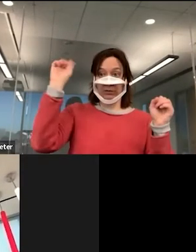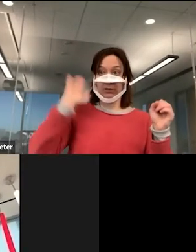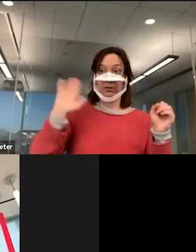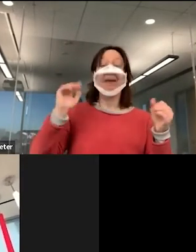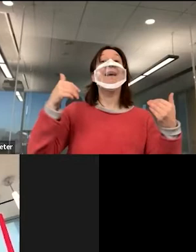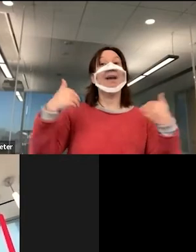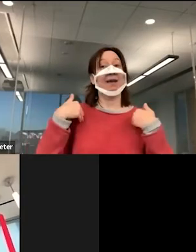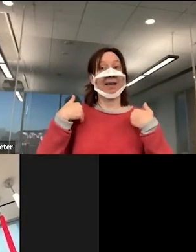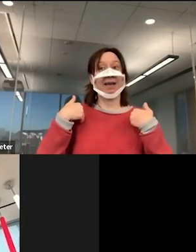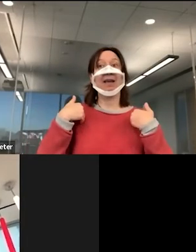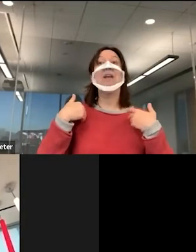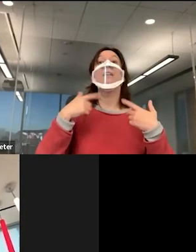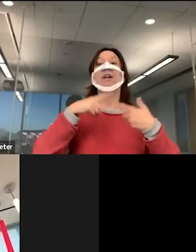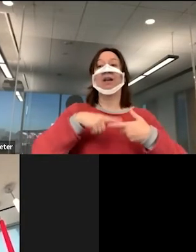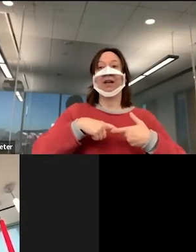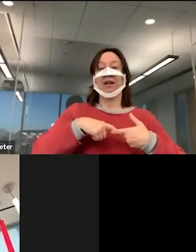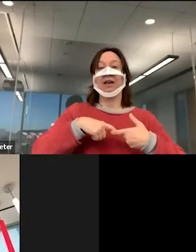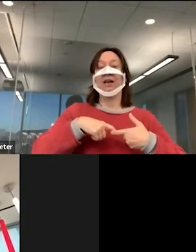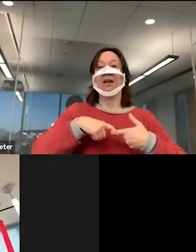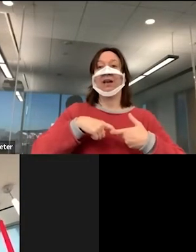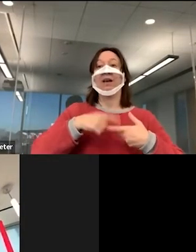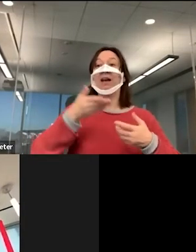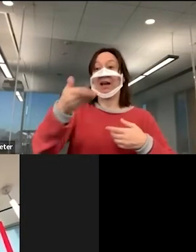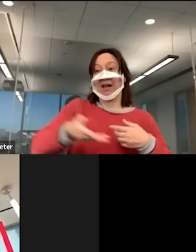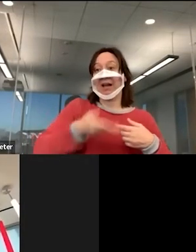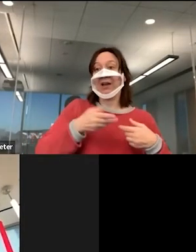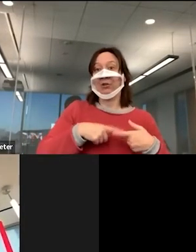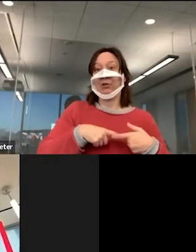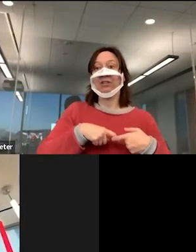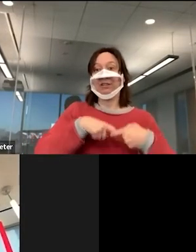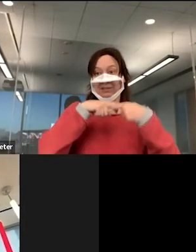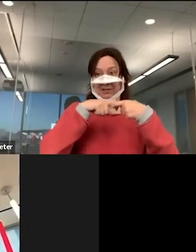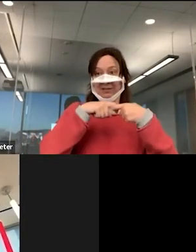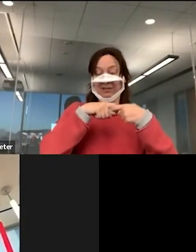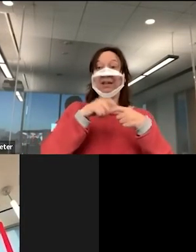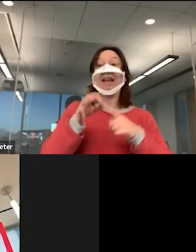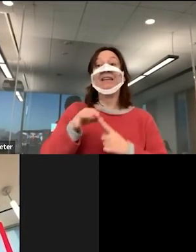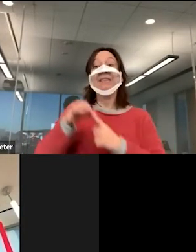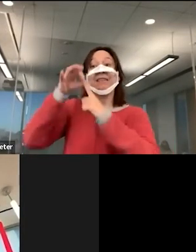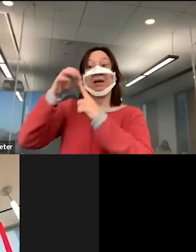except for people with disabilities and it was one of the first times in the federal government where